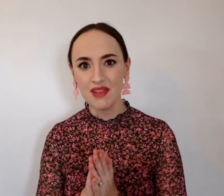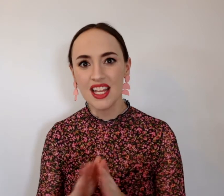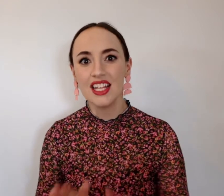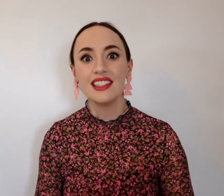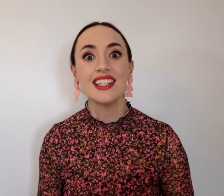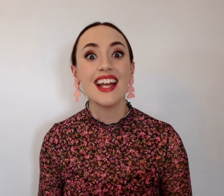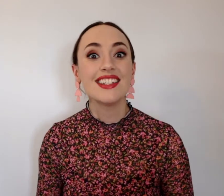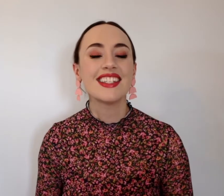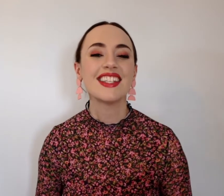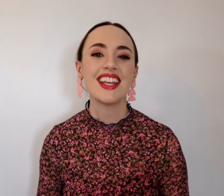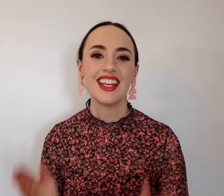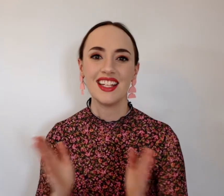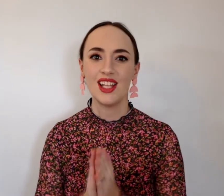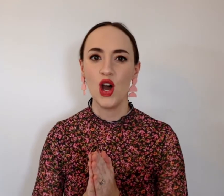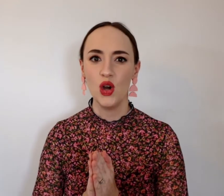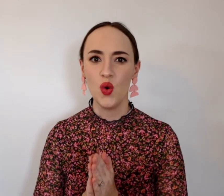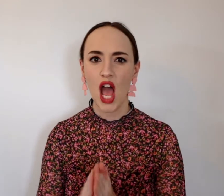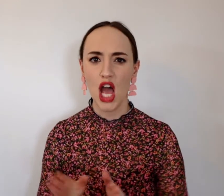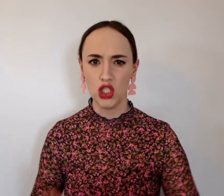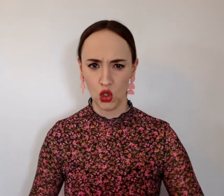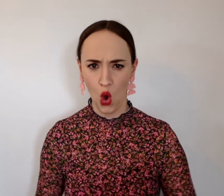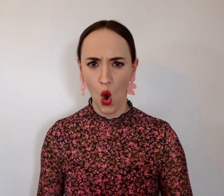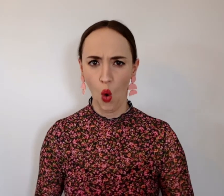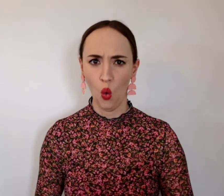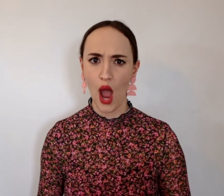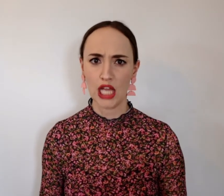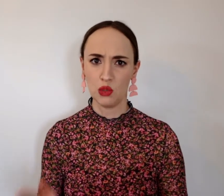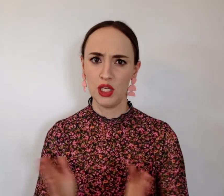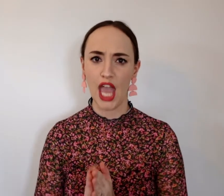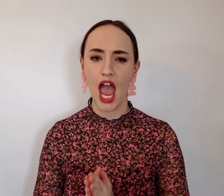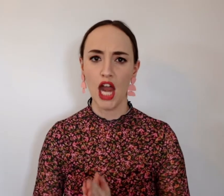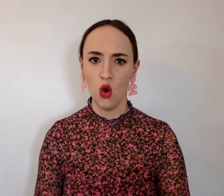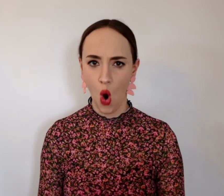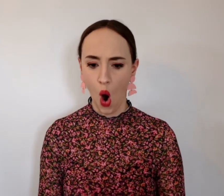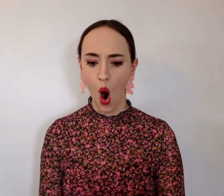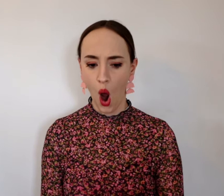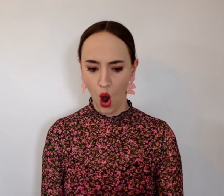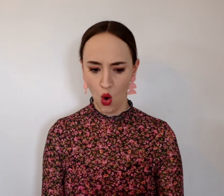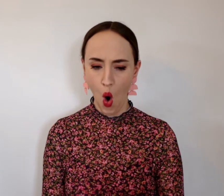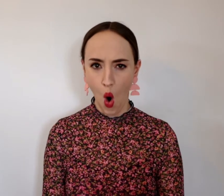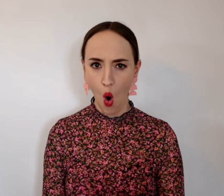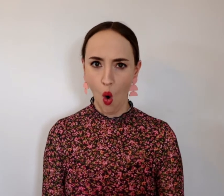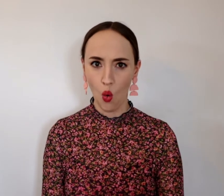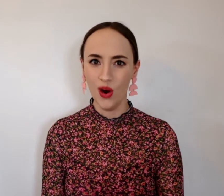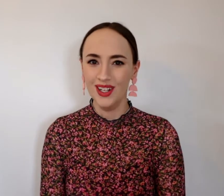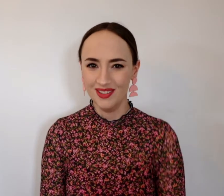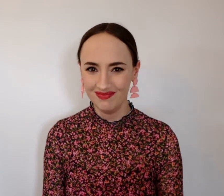Let's say hello as low as we can. Hello